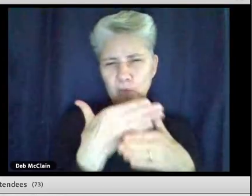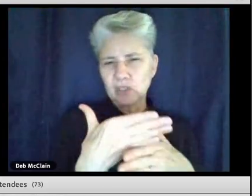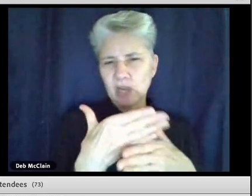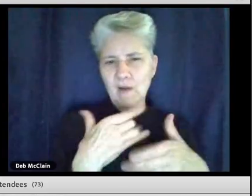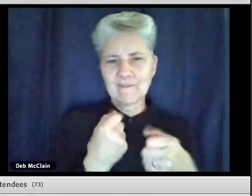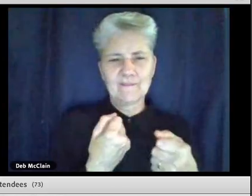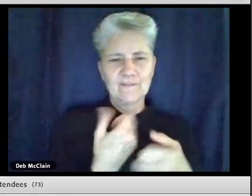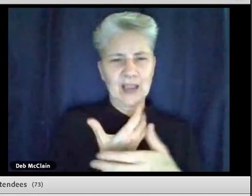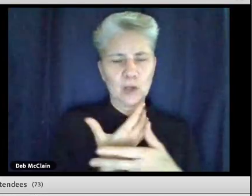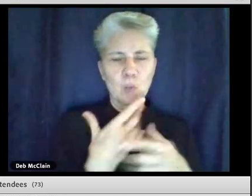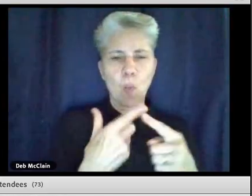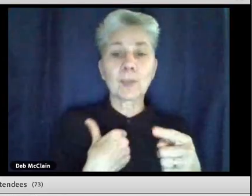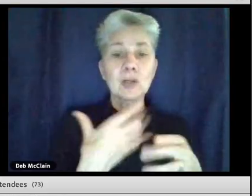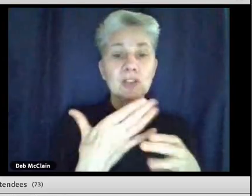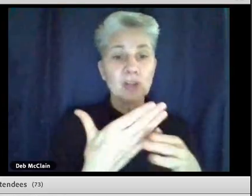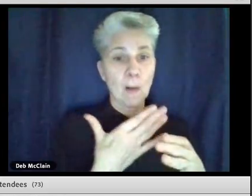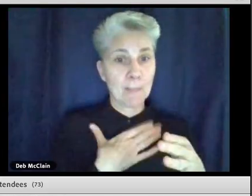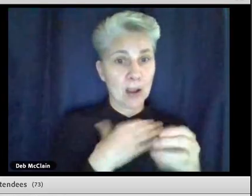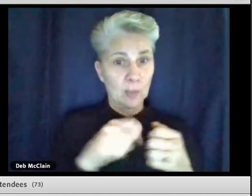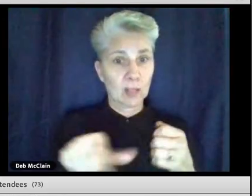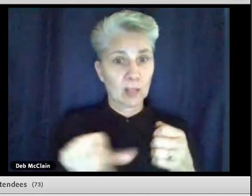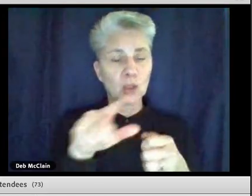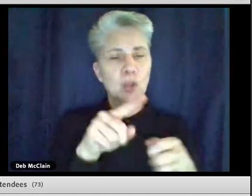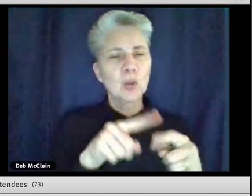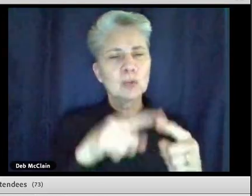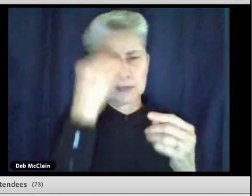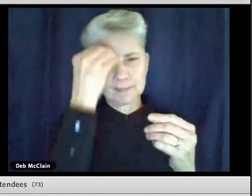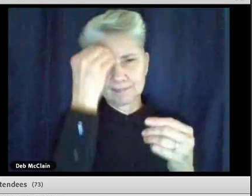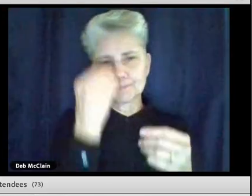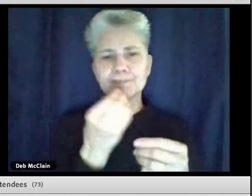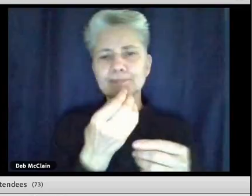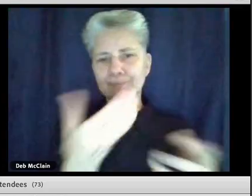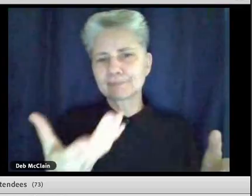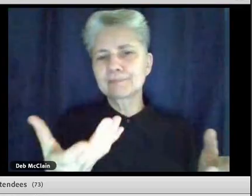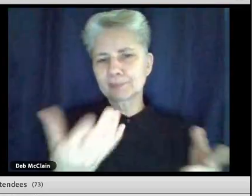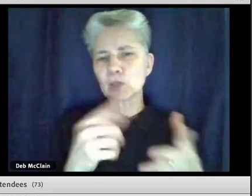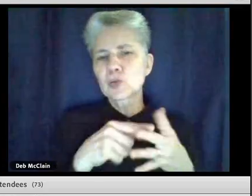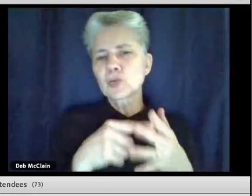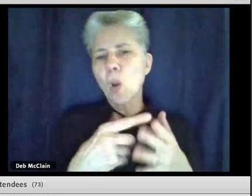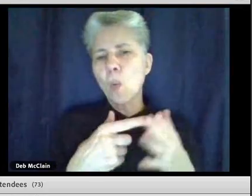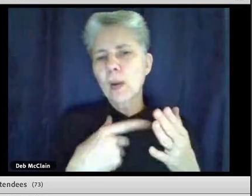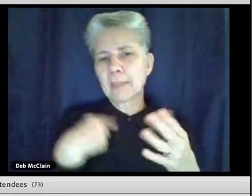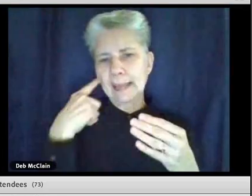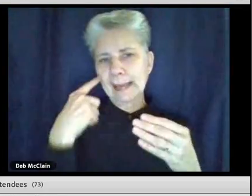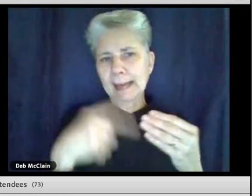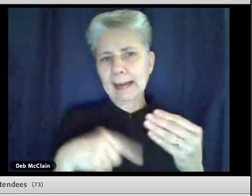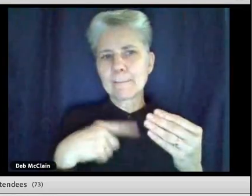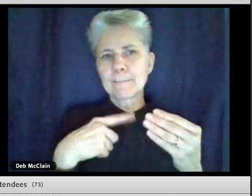if you feel like you want to share. I know not everybody wants to share their fears. I'm going to share mine with you